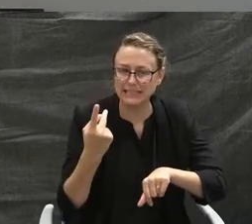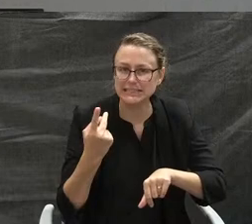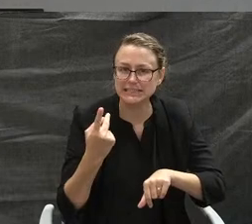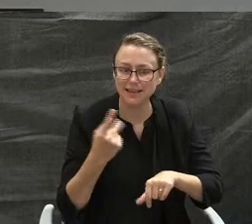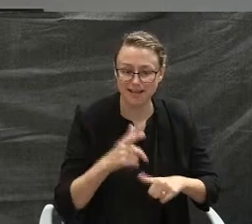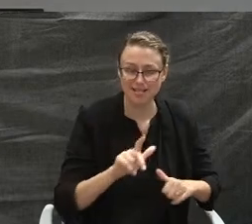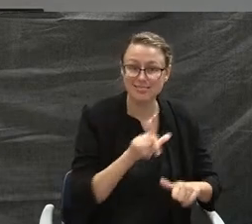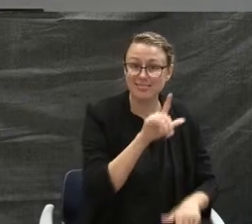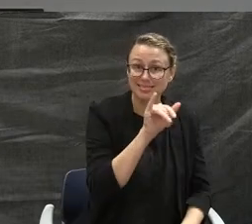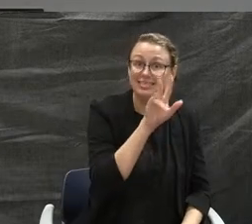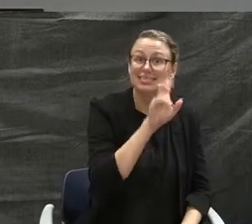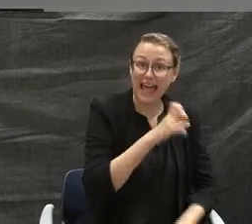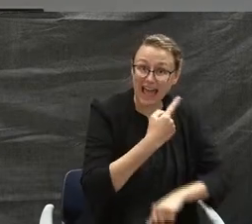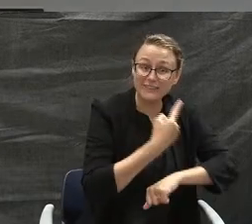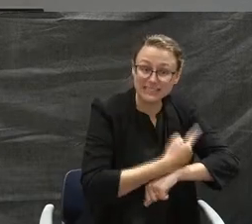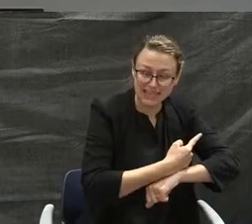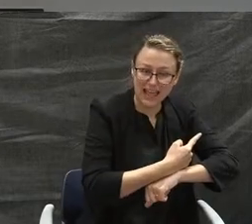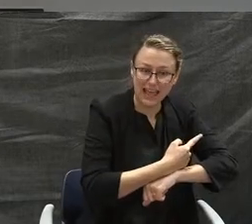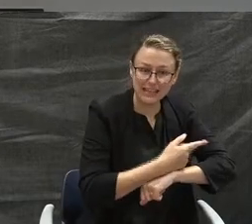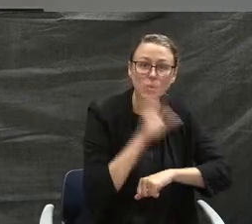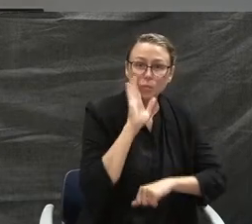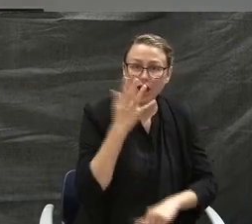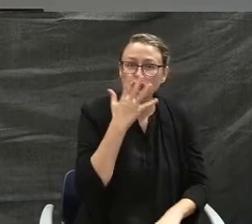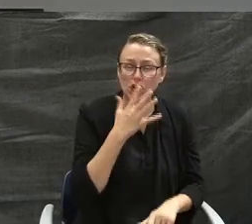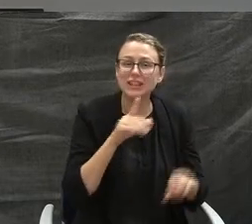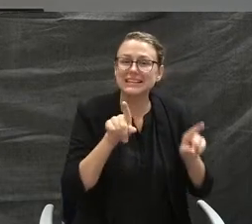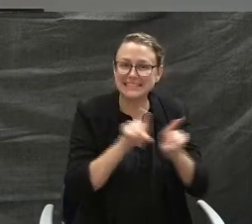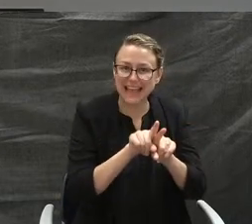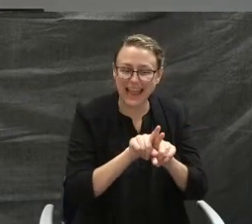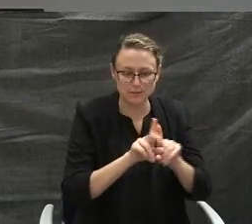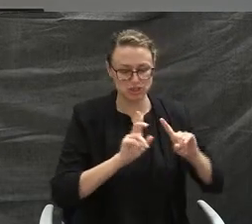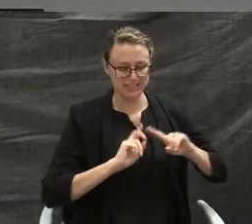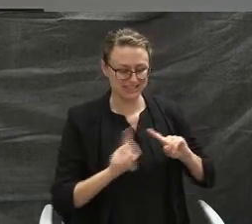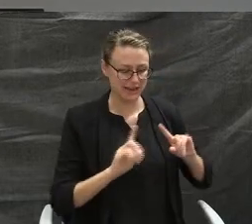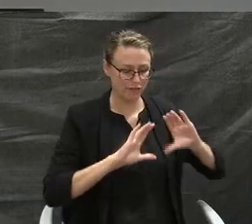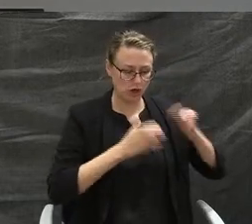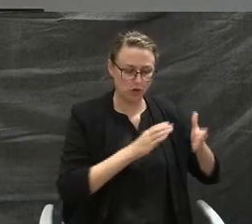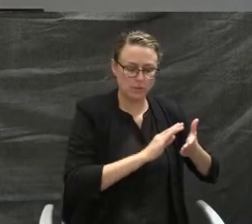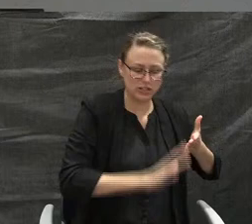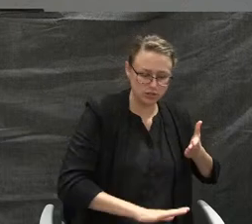same, and then the flips lesson will be the same as well for those two different days.